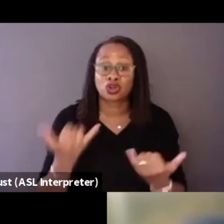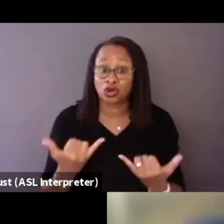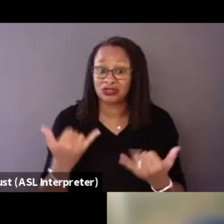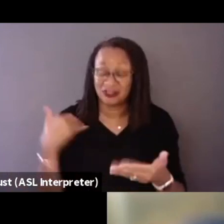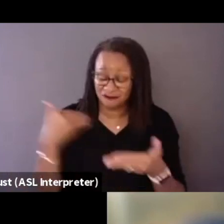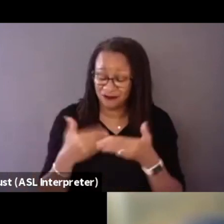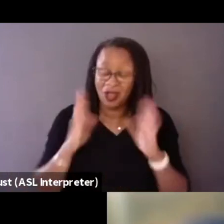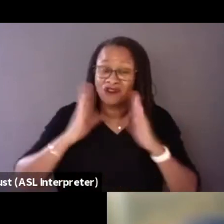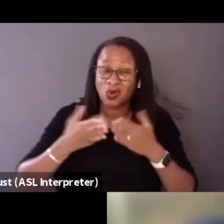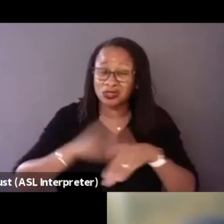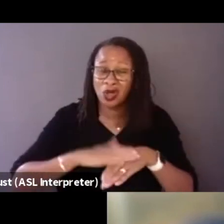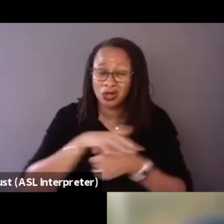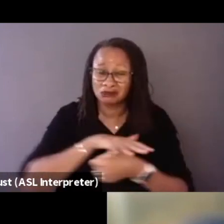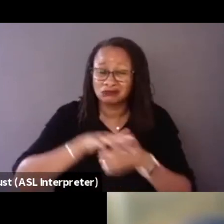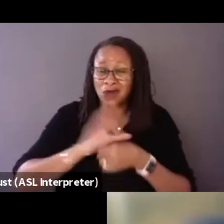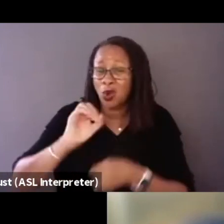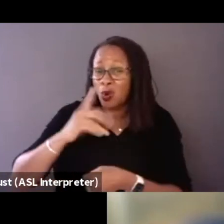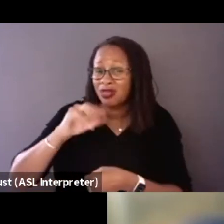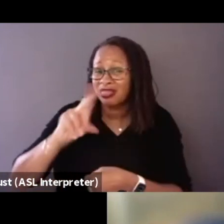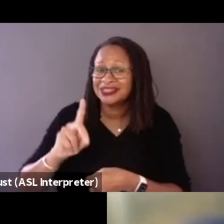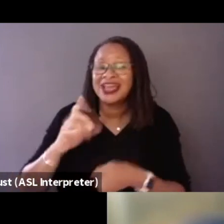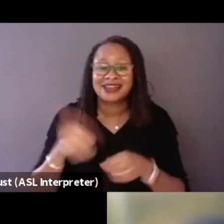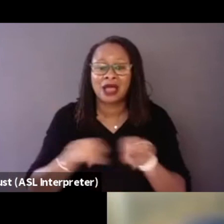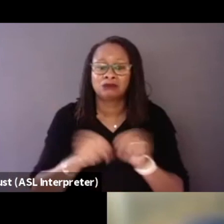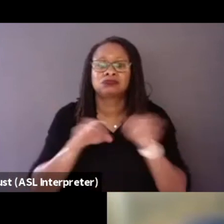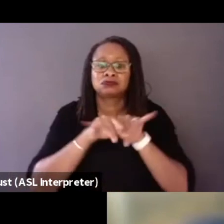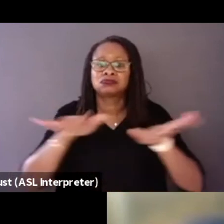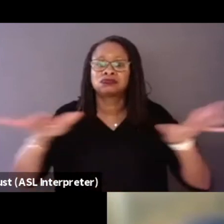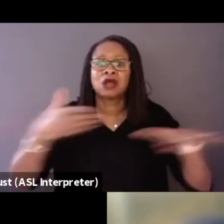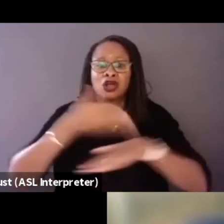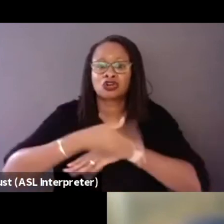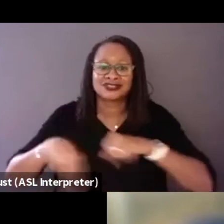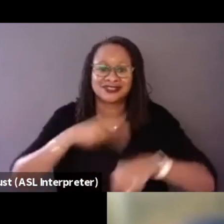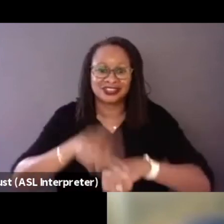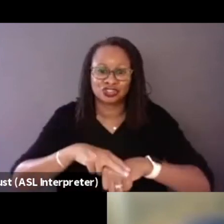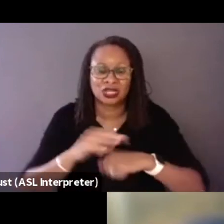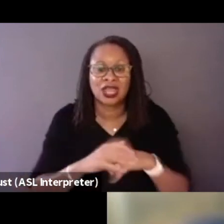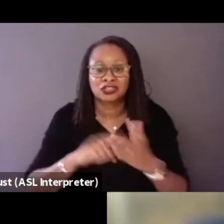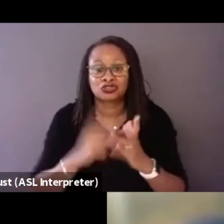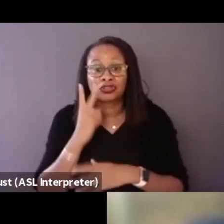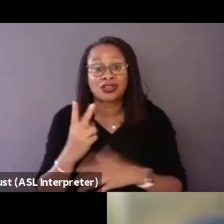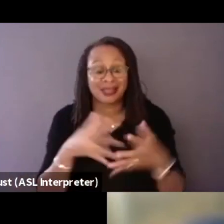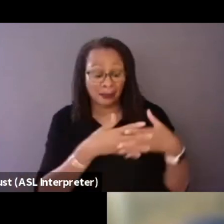I'm going to sort of break that out nationally and start looking at America as a whole